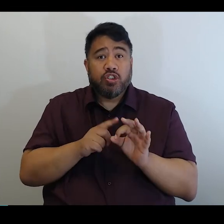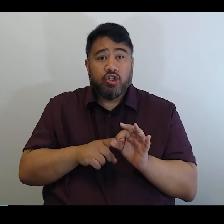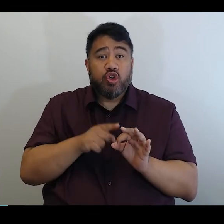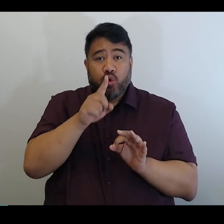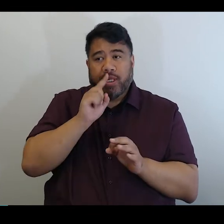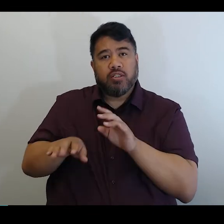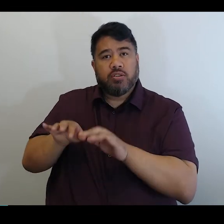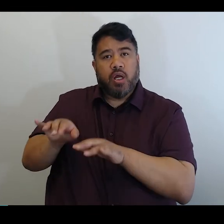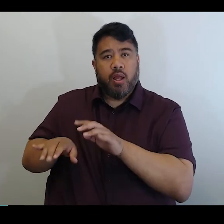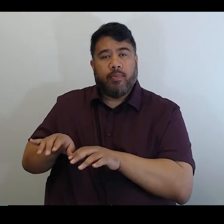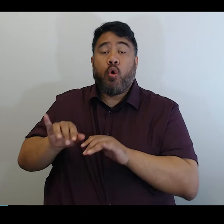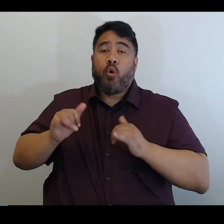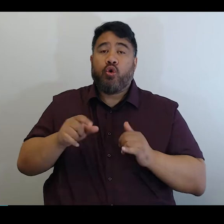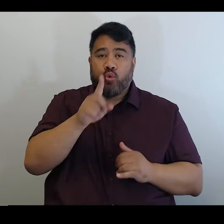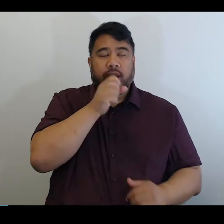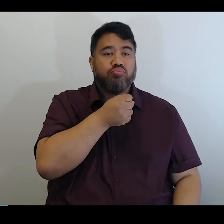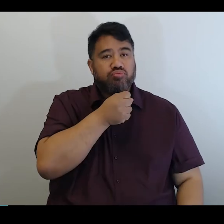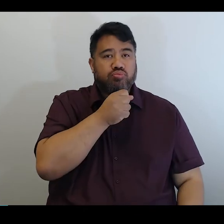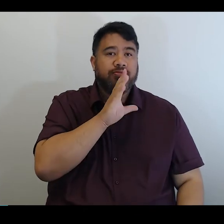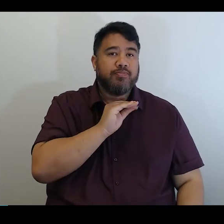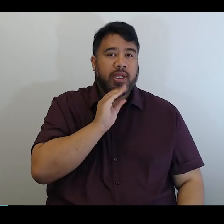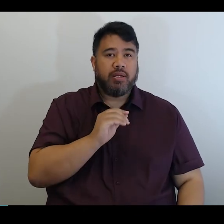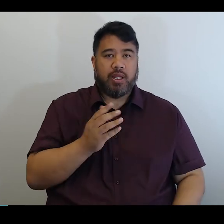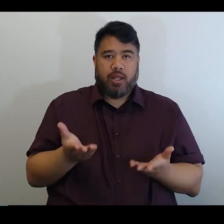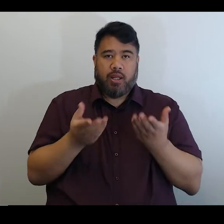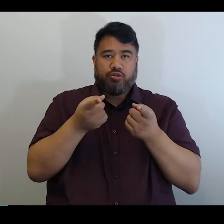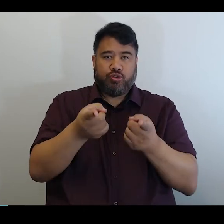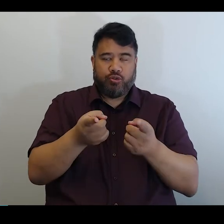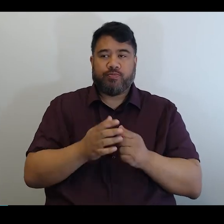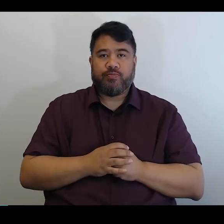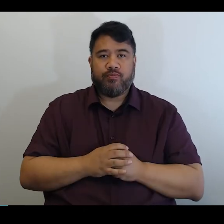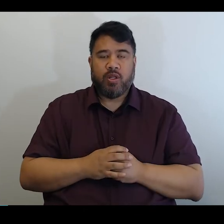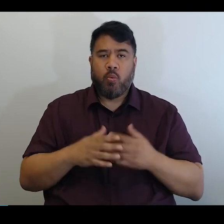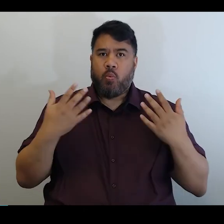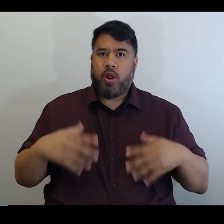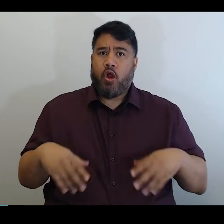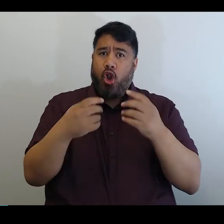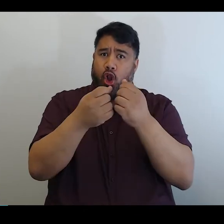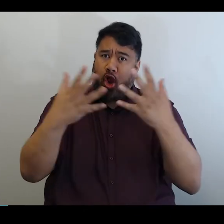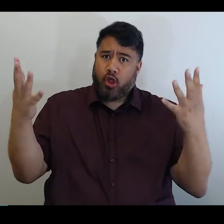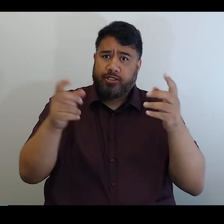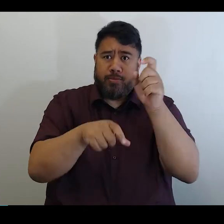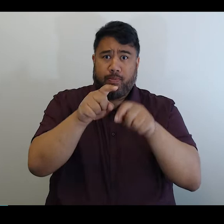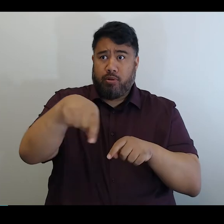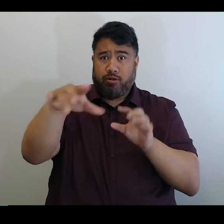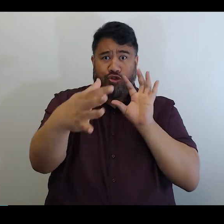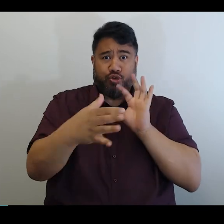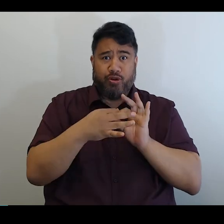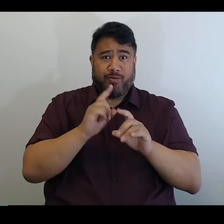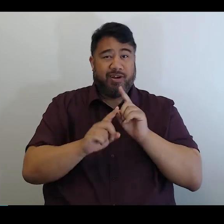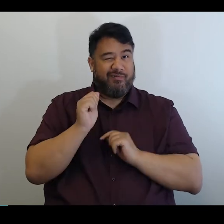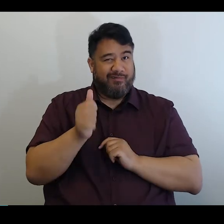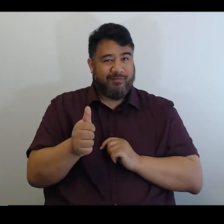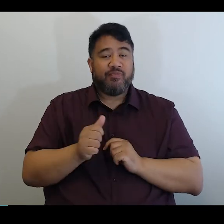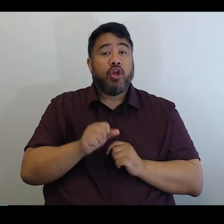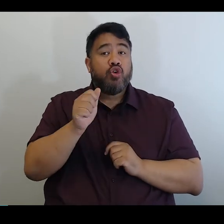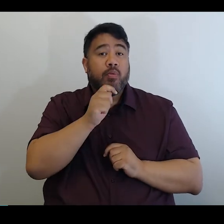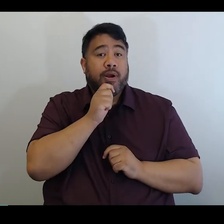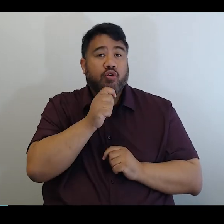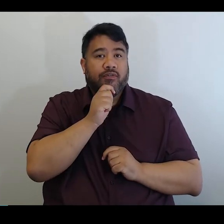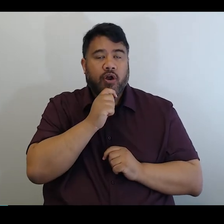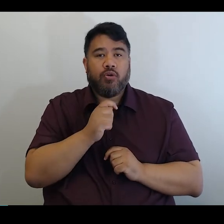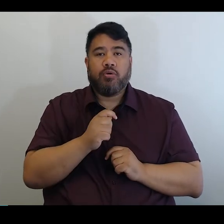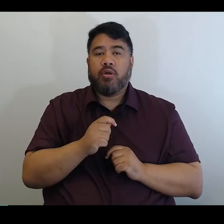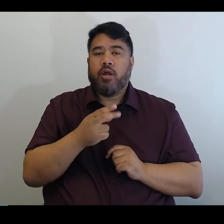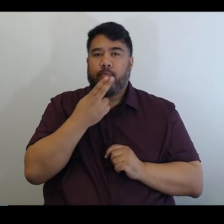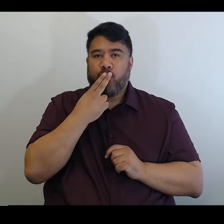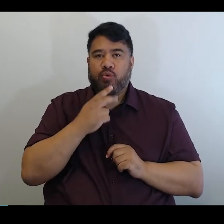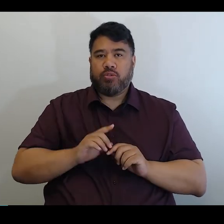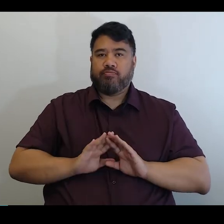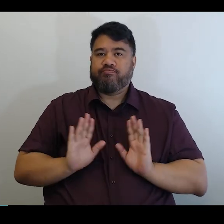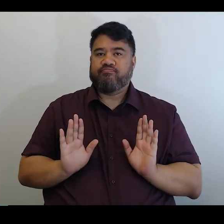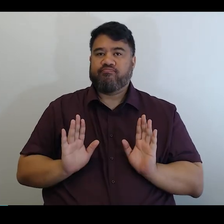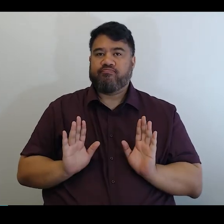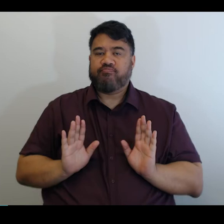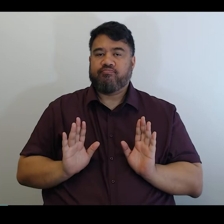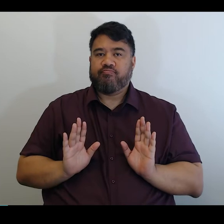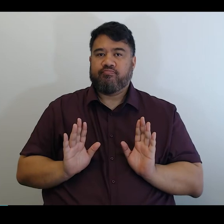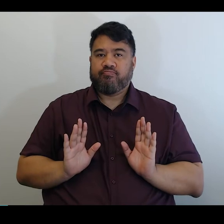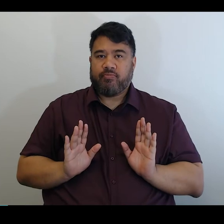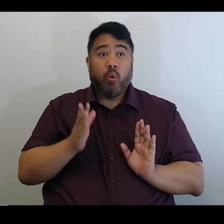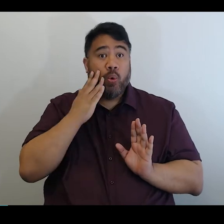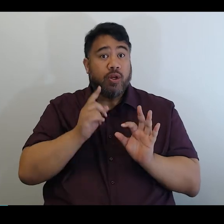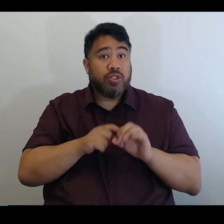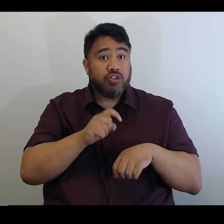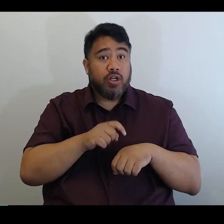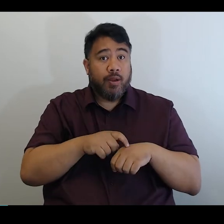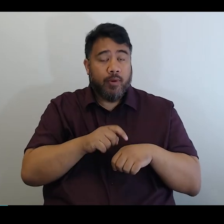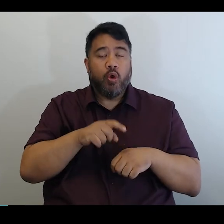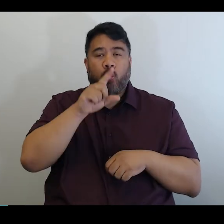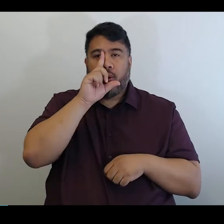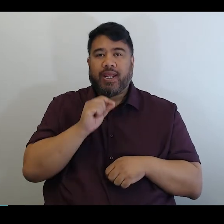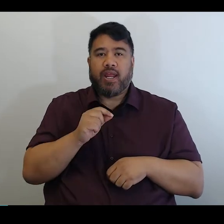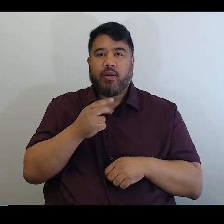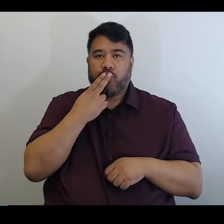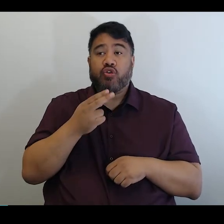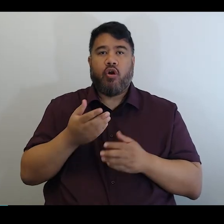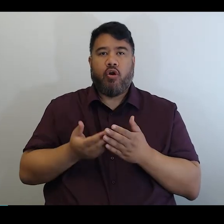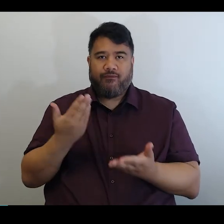We have a large group today. So that's great your microphones will be automatically muted until we get to the question time. Where you'll be able to unmute once I invite you to ask your question.